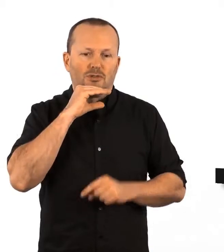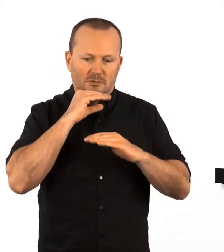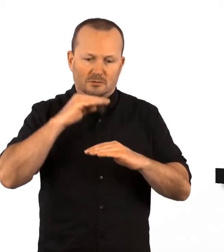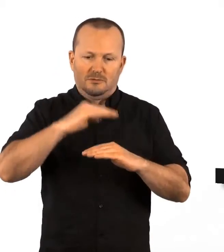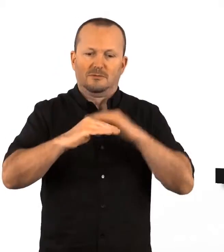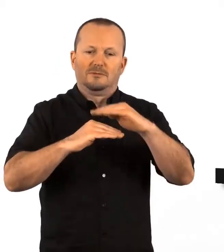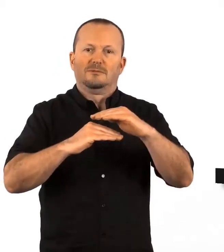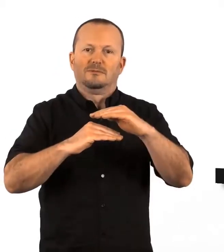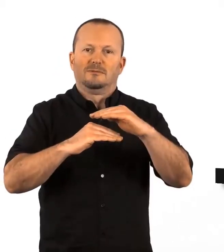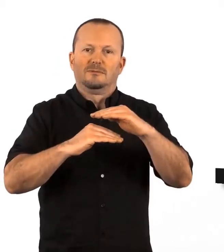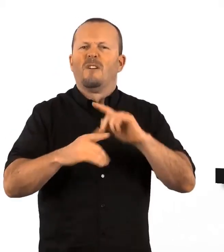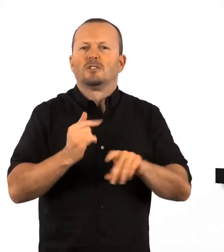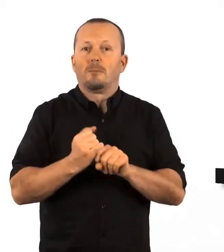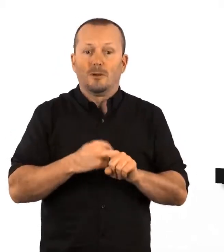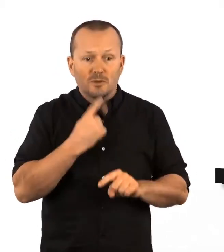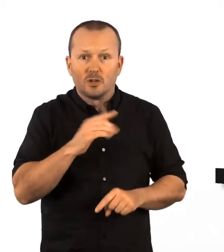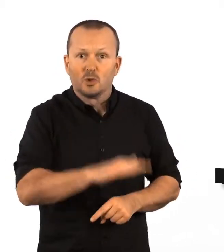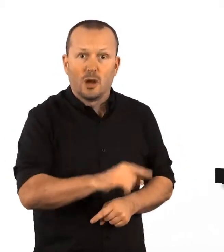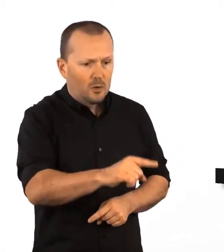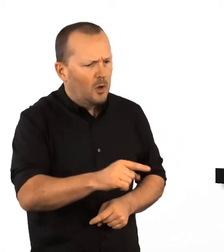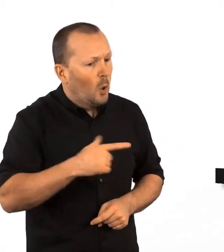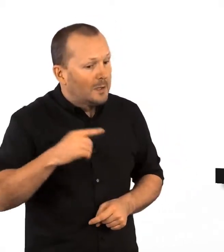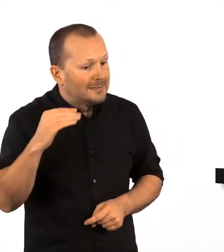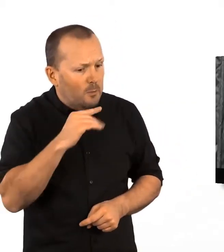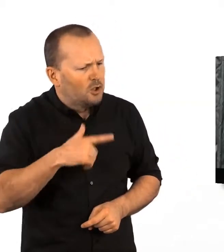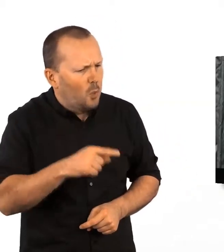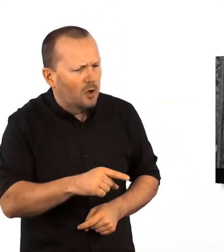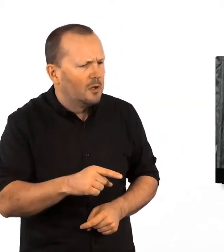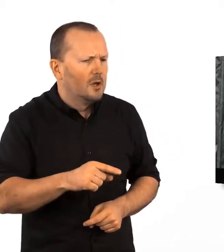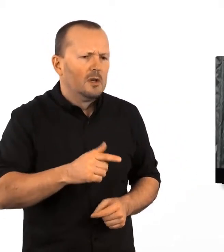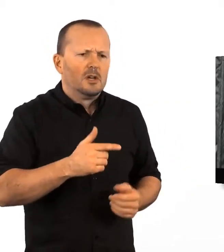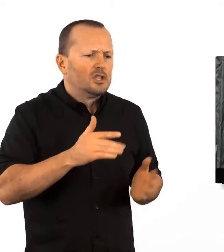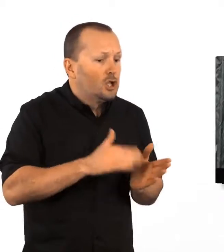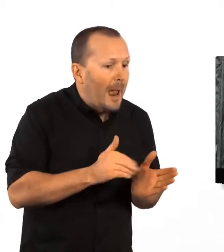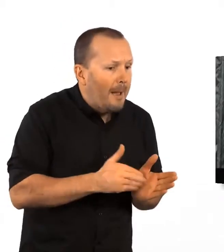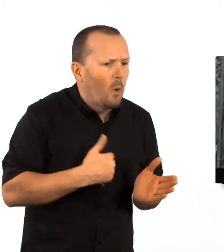want on your sandwich? Do you want jam or marmite?’ And you think, you’ve said and